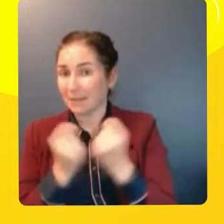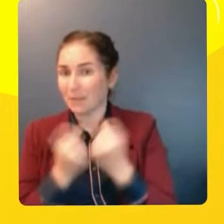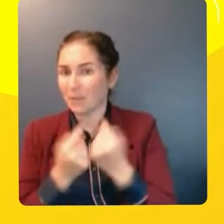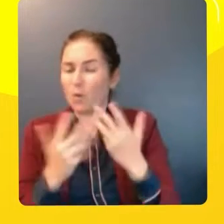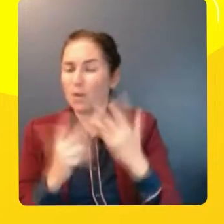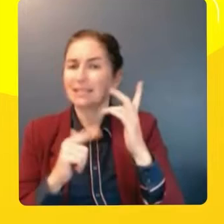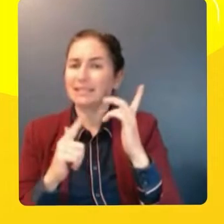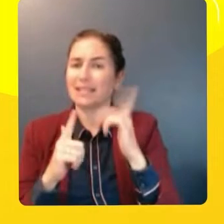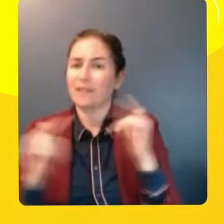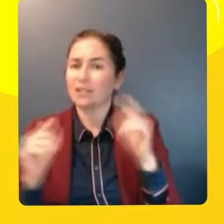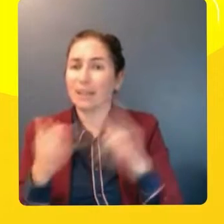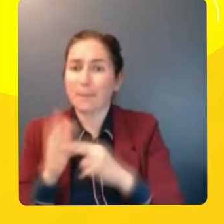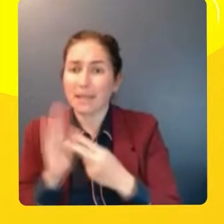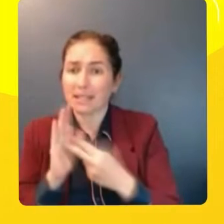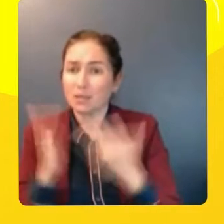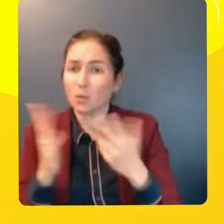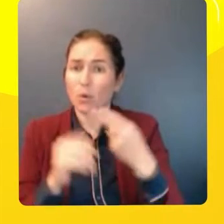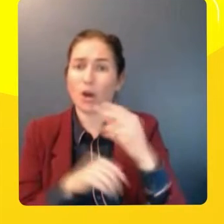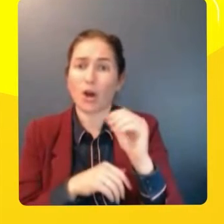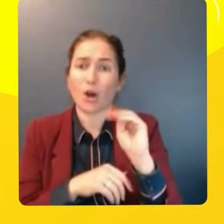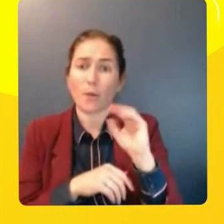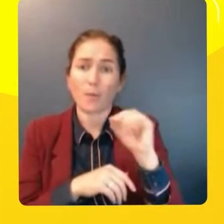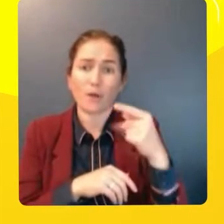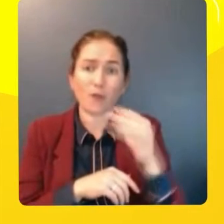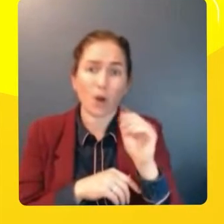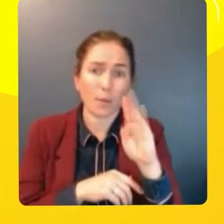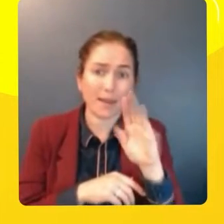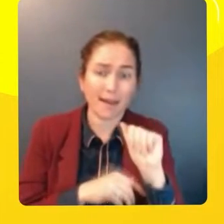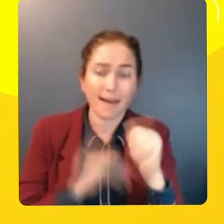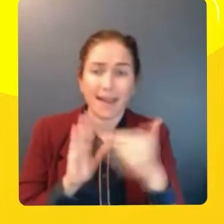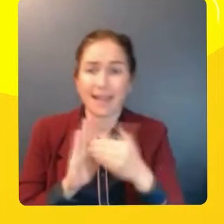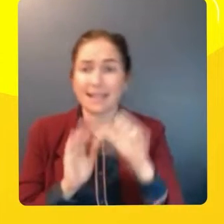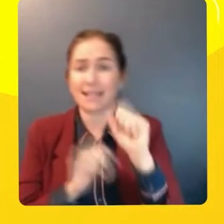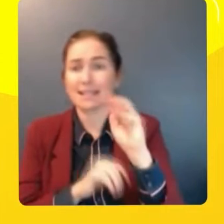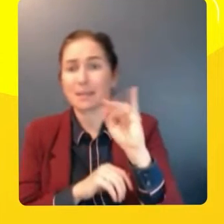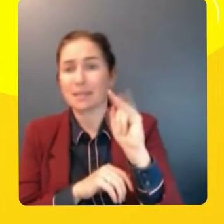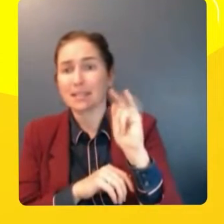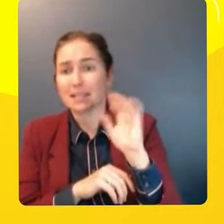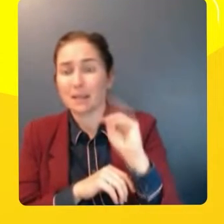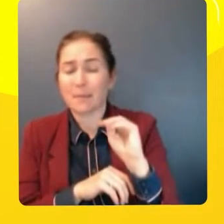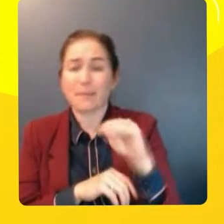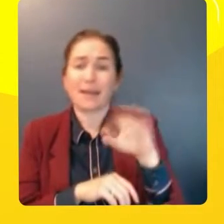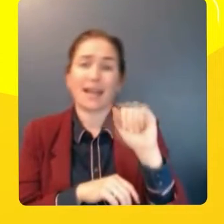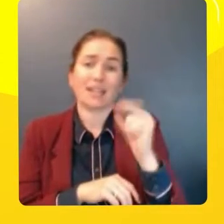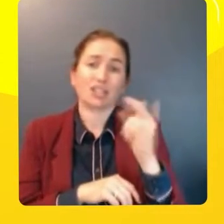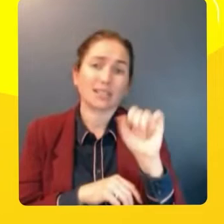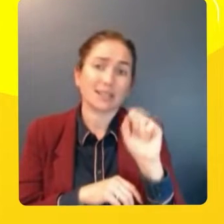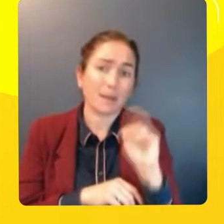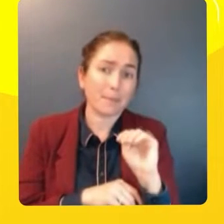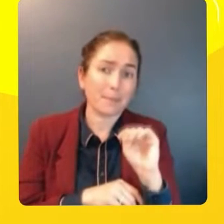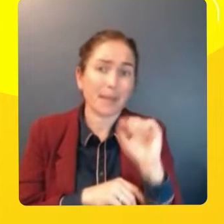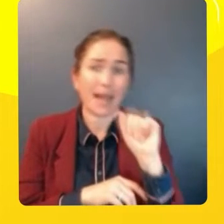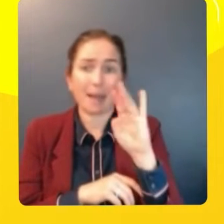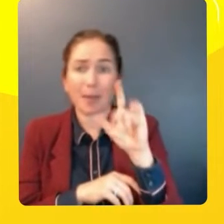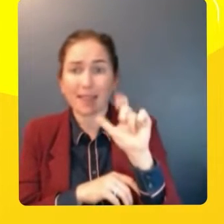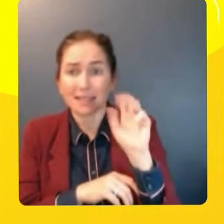about what homophobia means, anti-Semitism, ageism, embolism? Right. Because, again, if you start from different departure points,